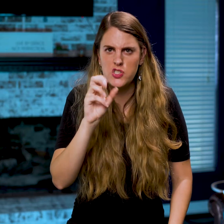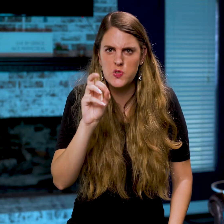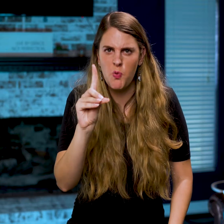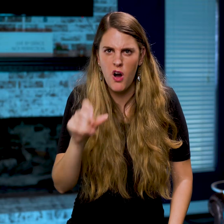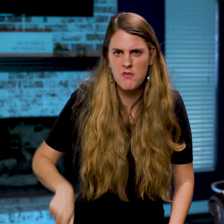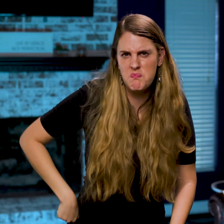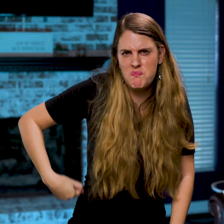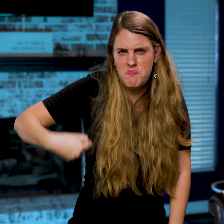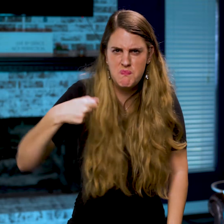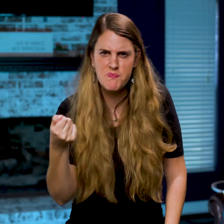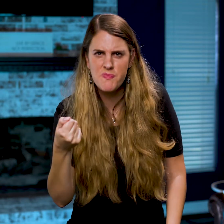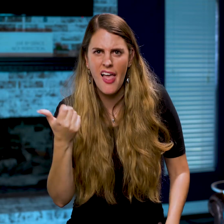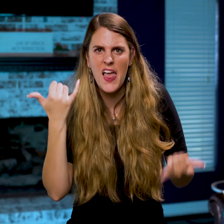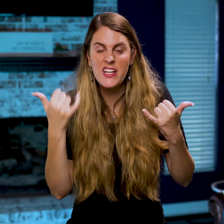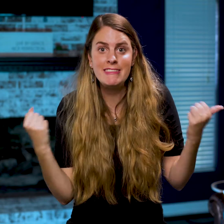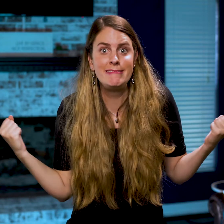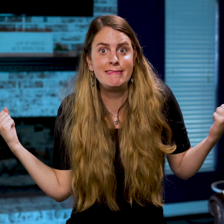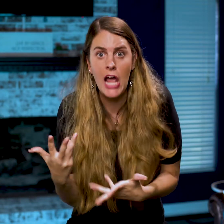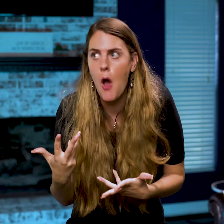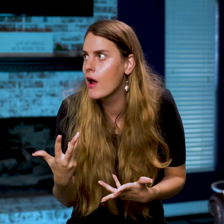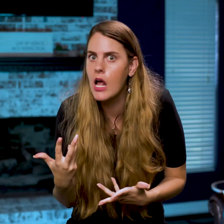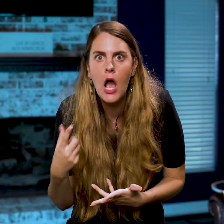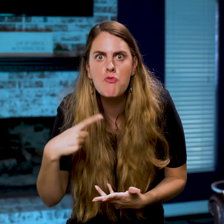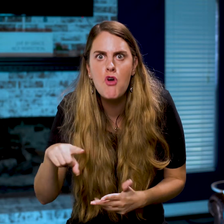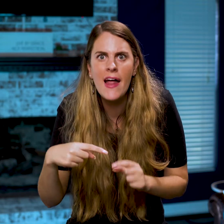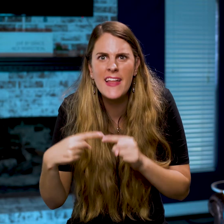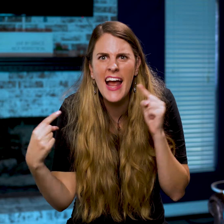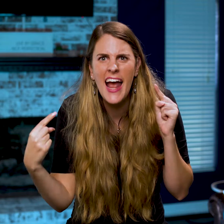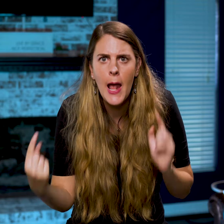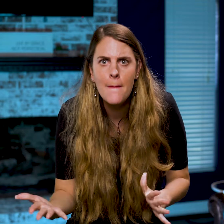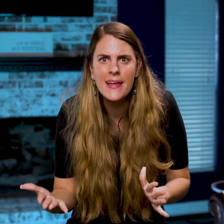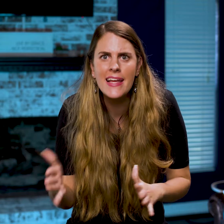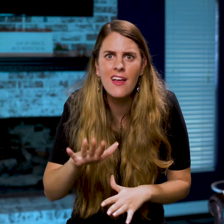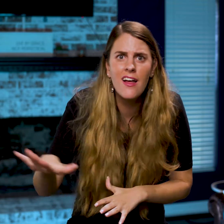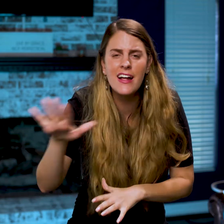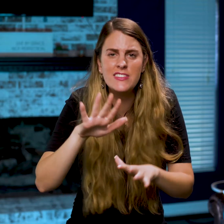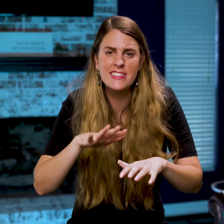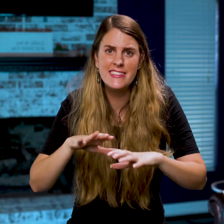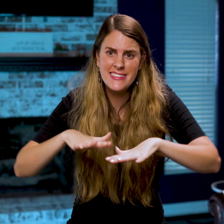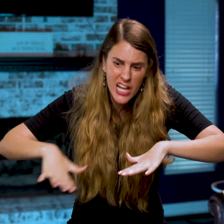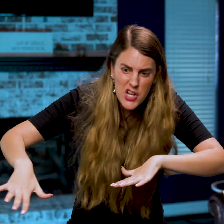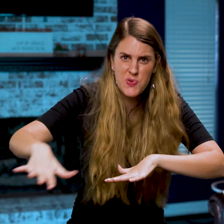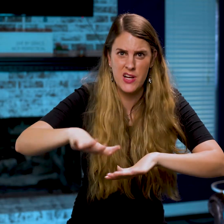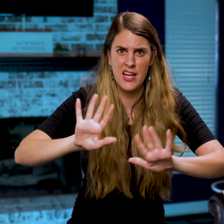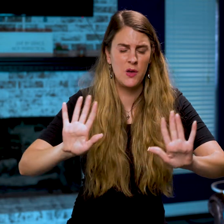This is scary—they’re in enemy territory!